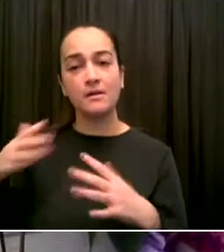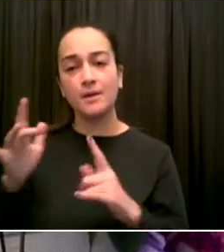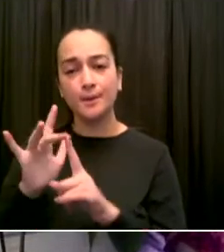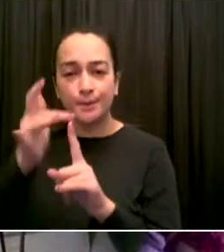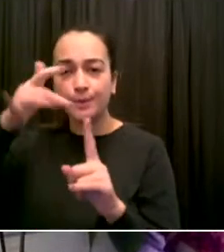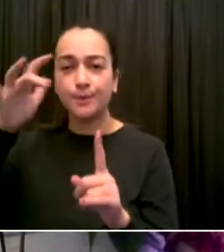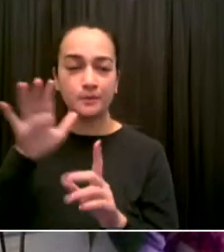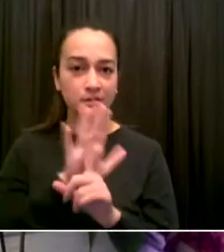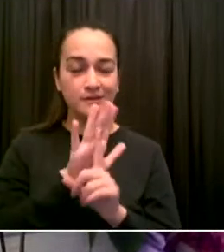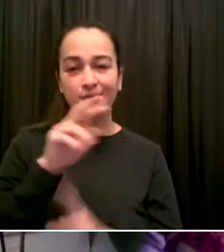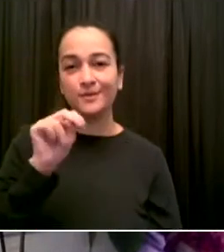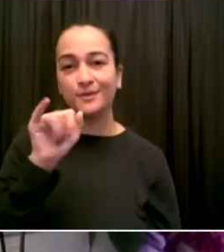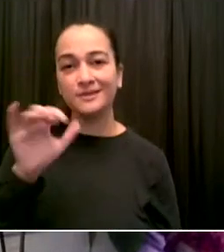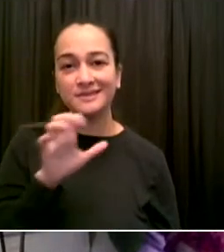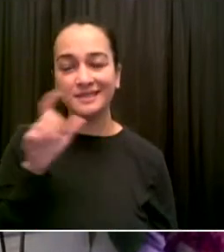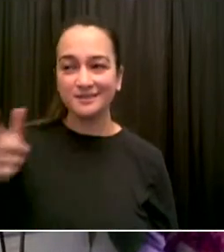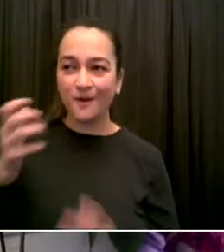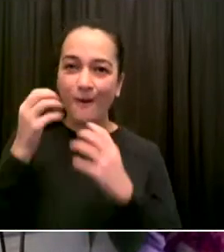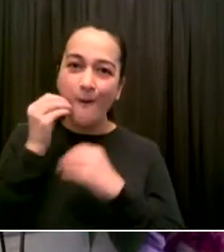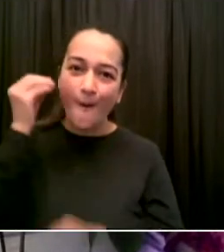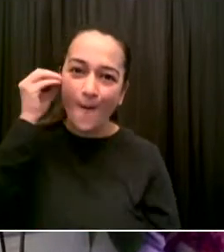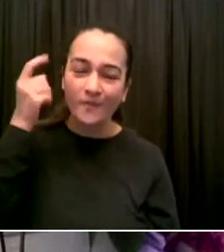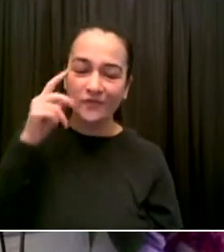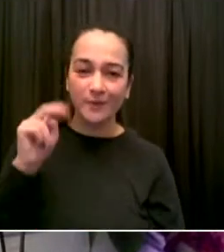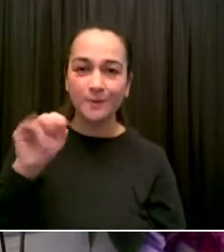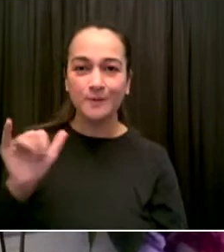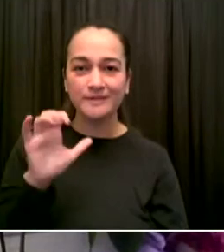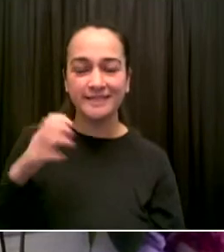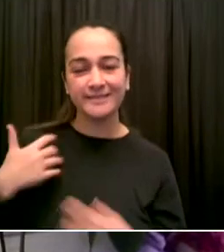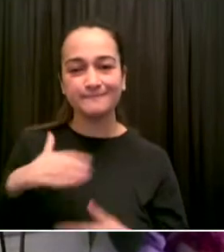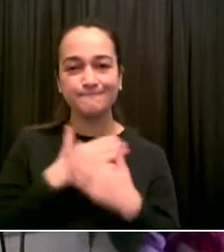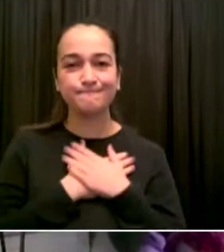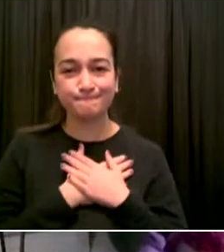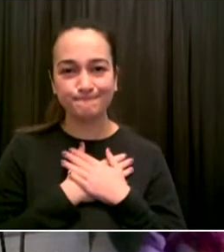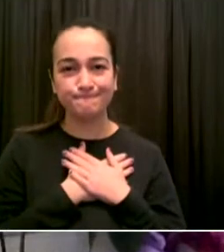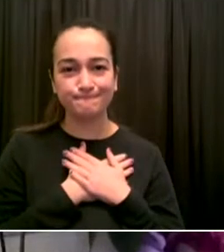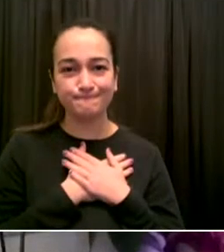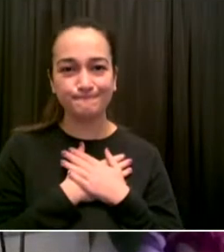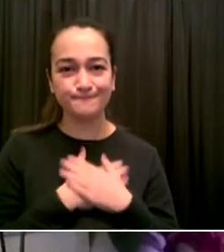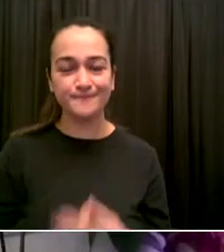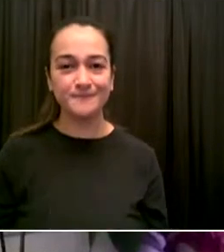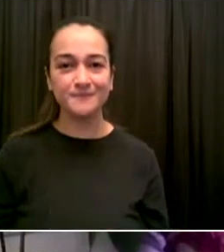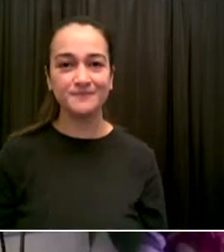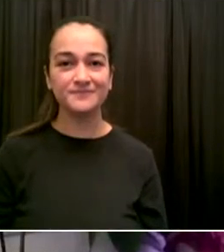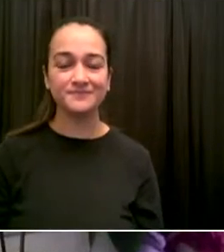IT'S SUCH A HUGE PART OF W NE YORK CITY AND WELCOMING PEOPLE